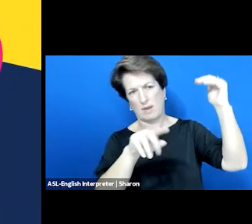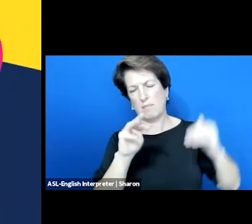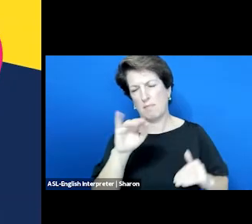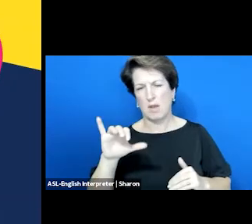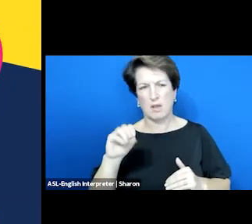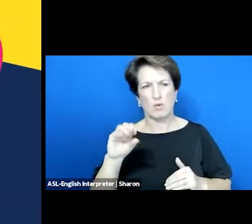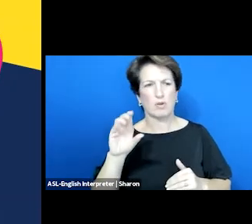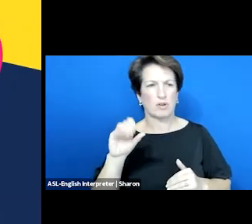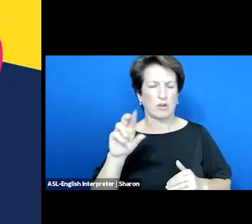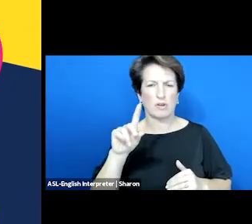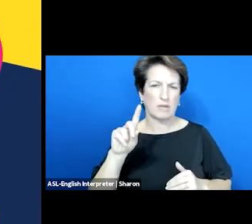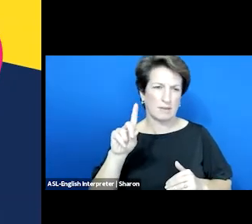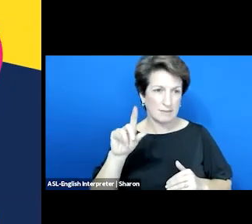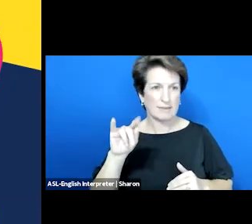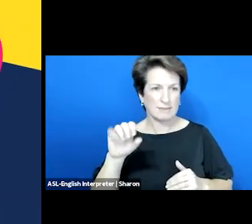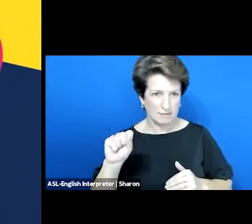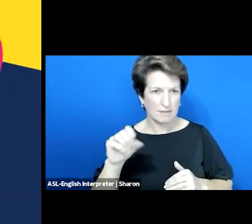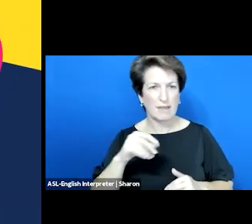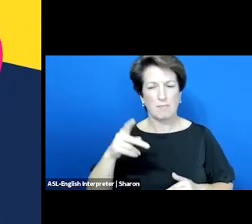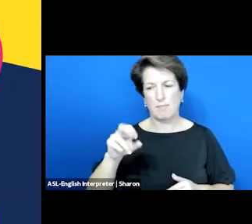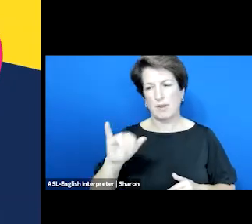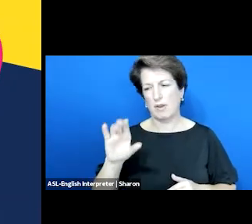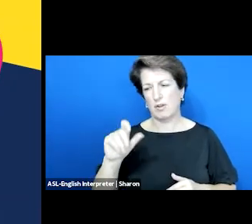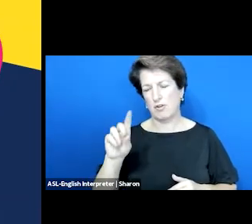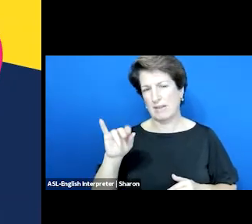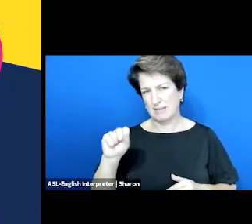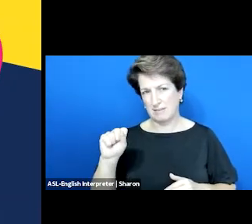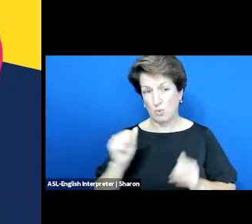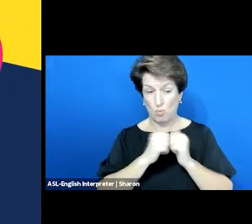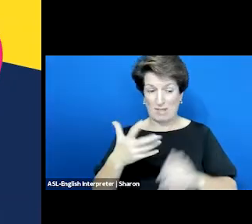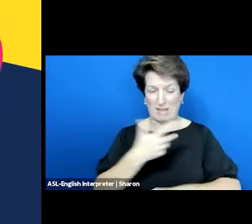on our organs such as the heart, the lungs, and the brain. Again, this decision